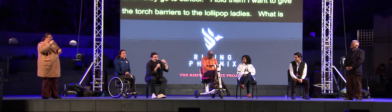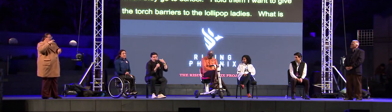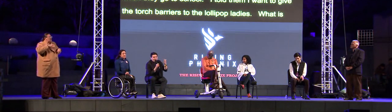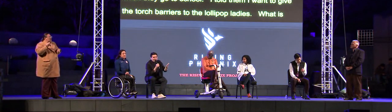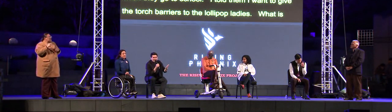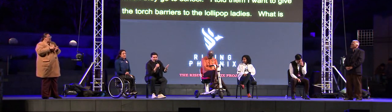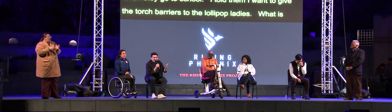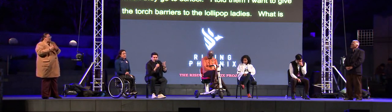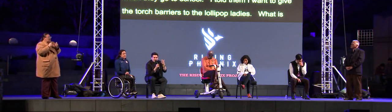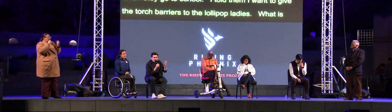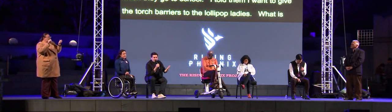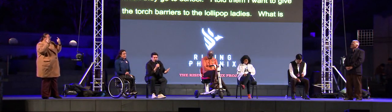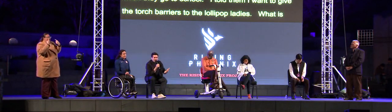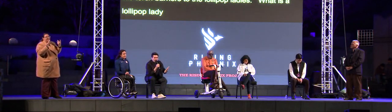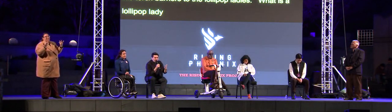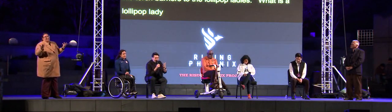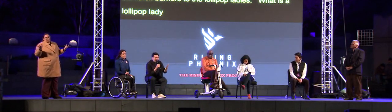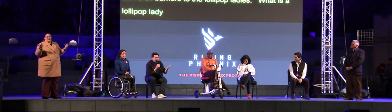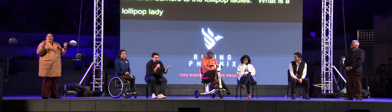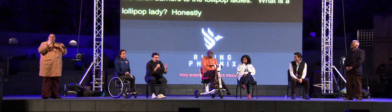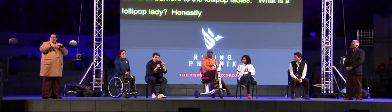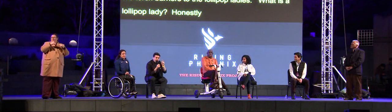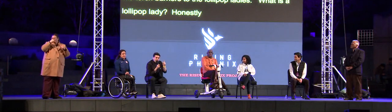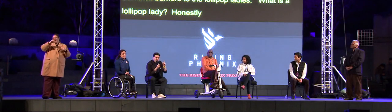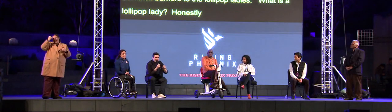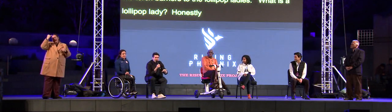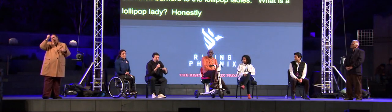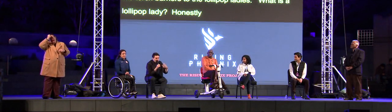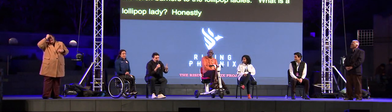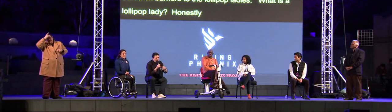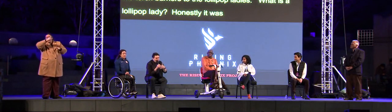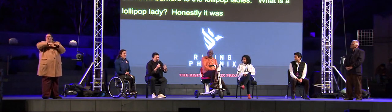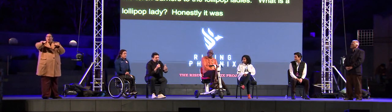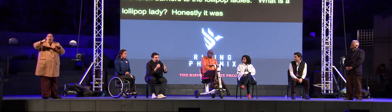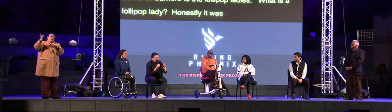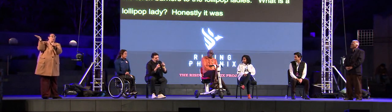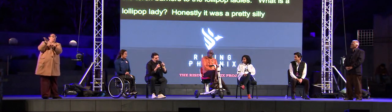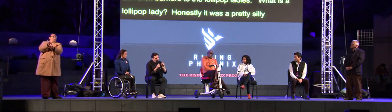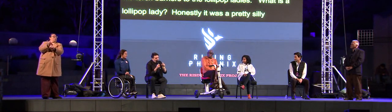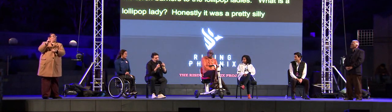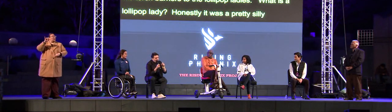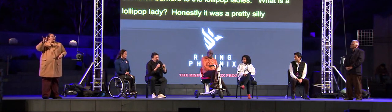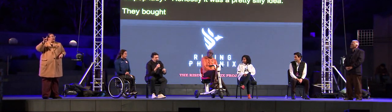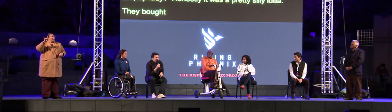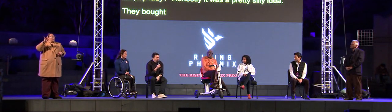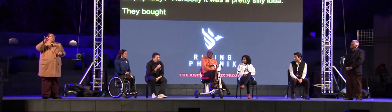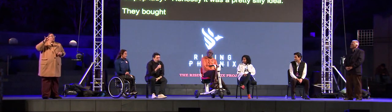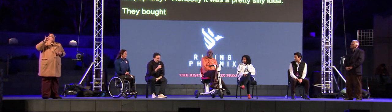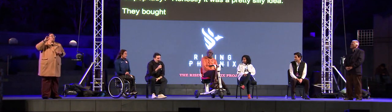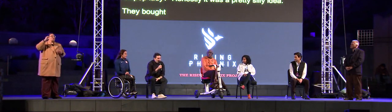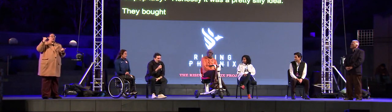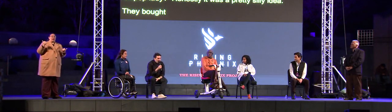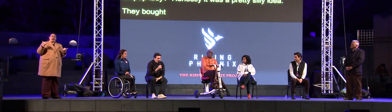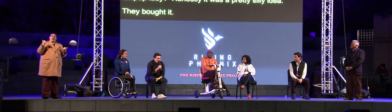But honestly, it was a pretty silly idea, but they bought it. So I'm less of a view now that actually their--